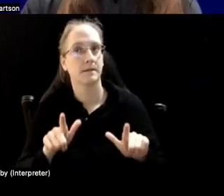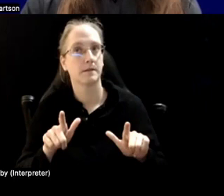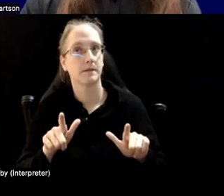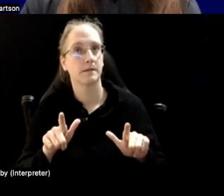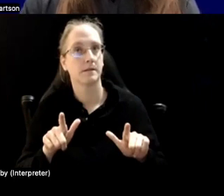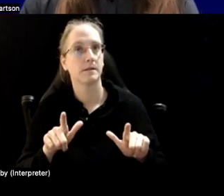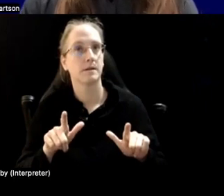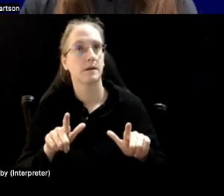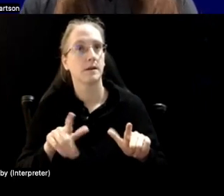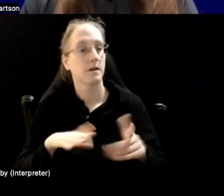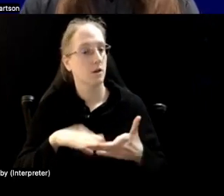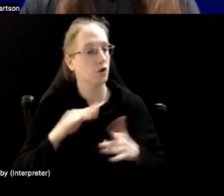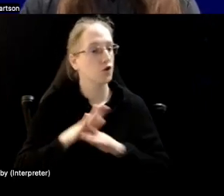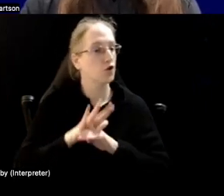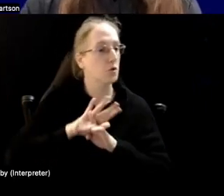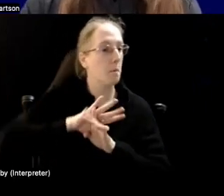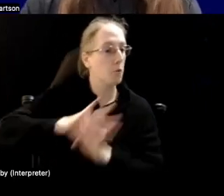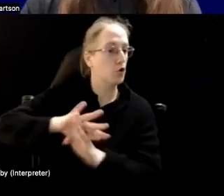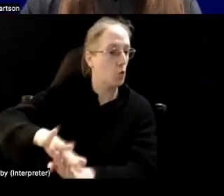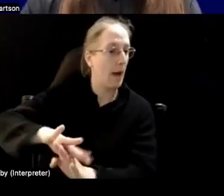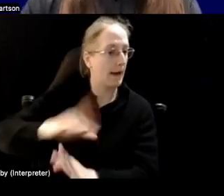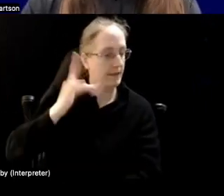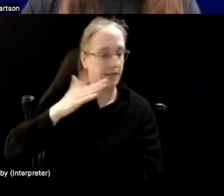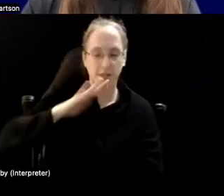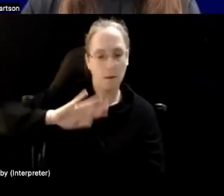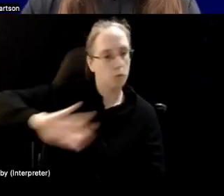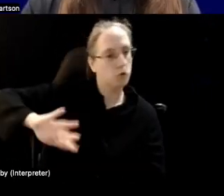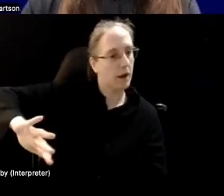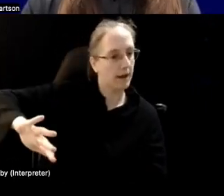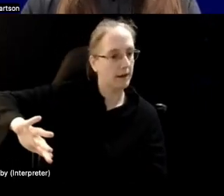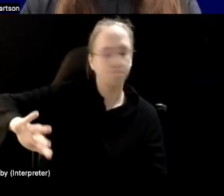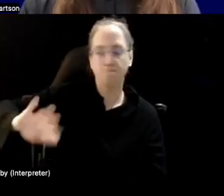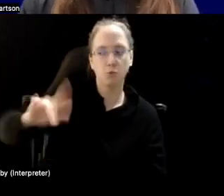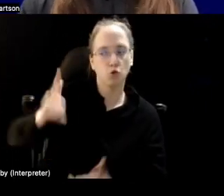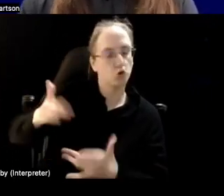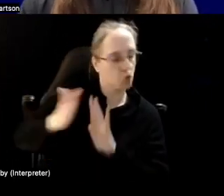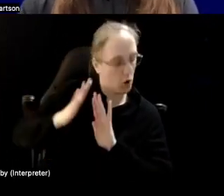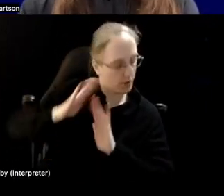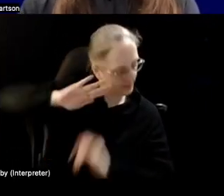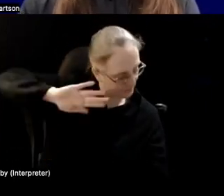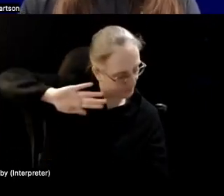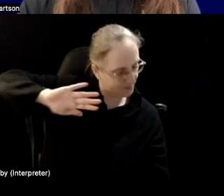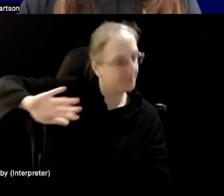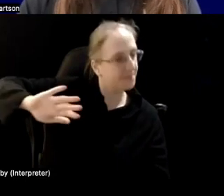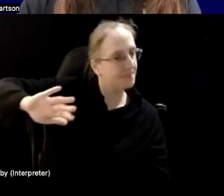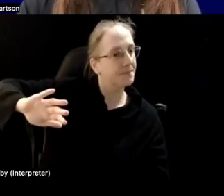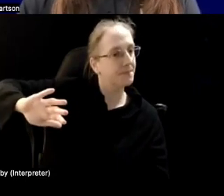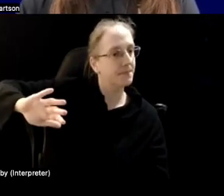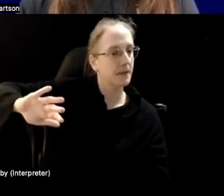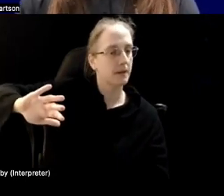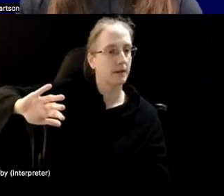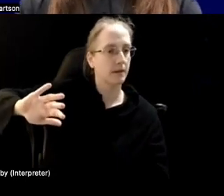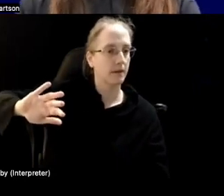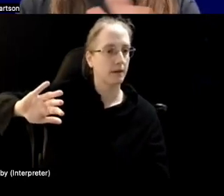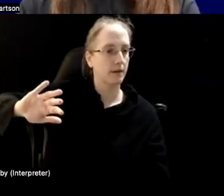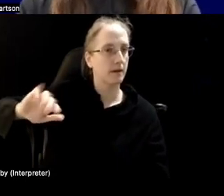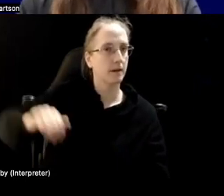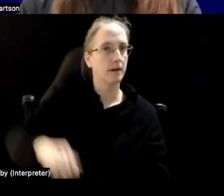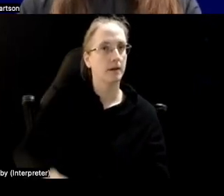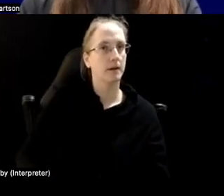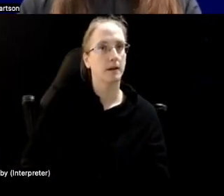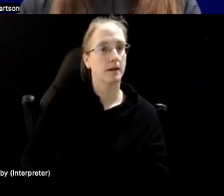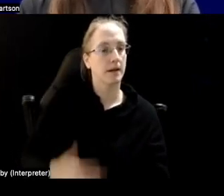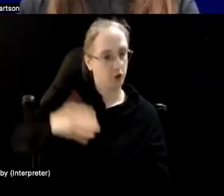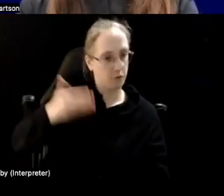the teacher's hand away. "Now that hand is too close. It needs to be away from me",